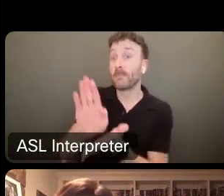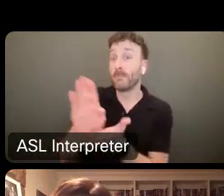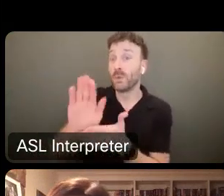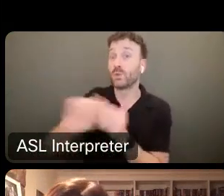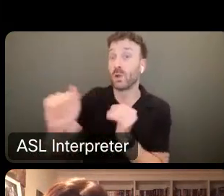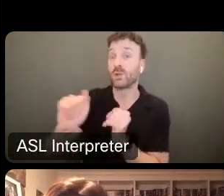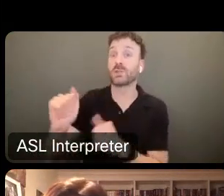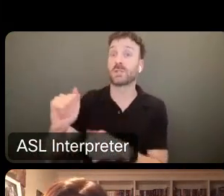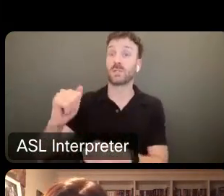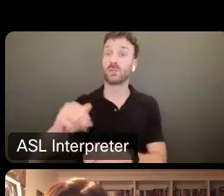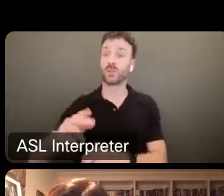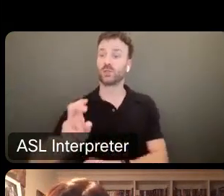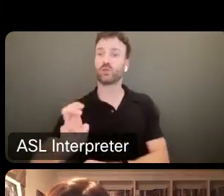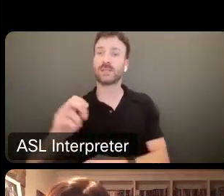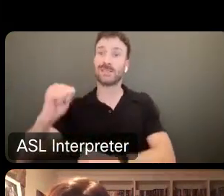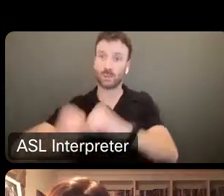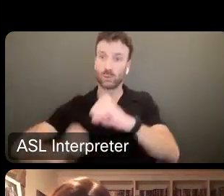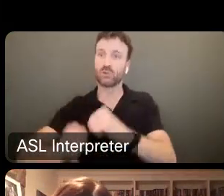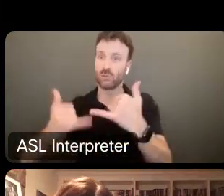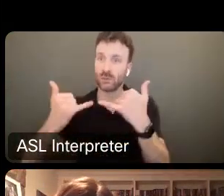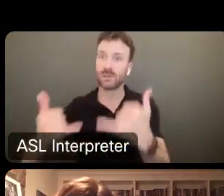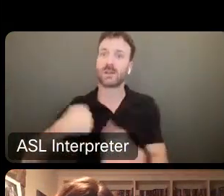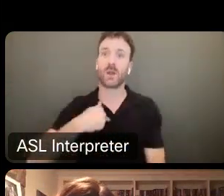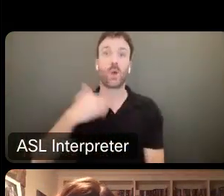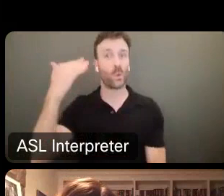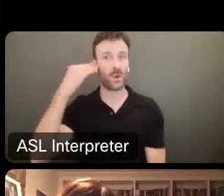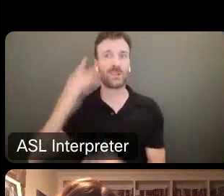And we know that there are a lot of growing pains that are associated with all of that.